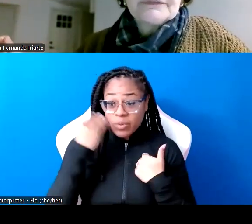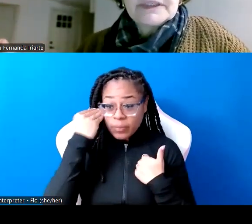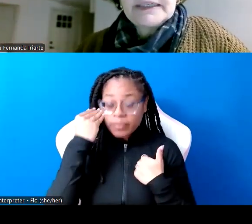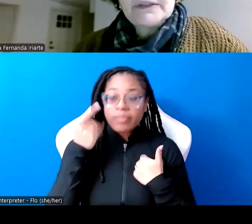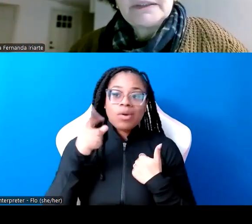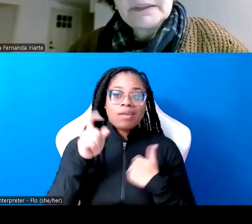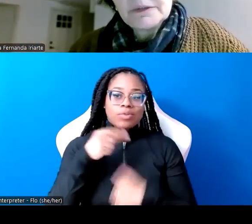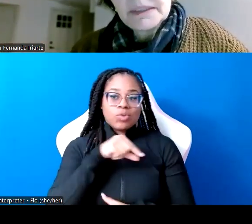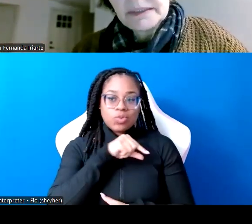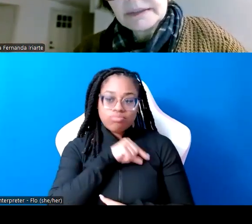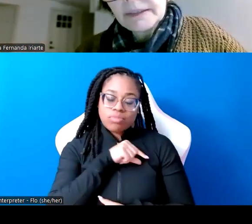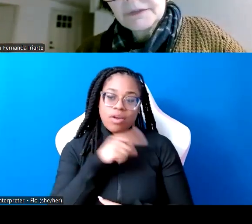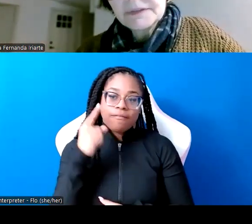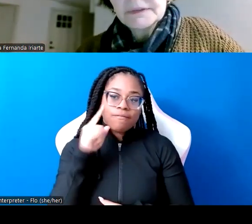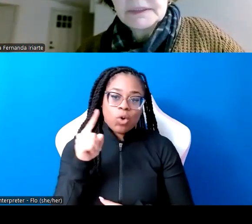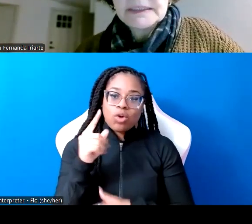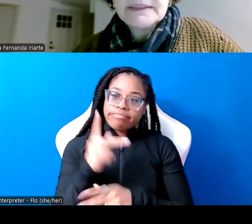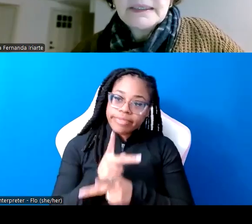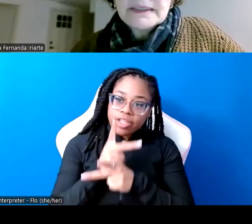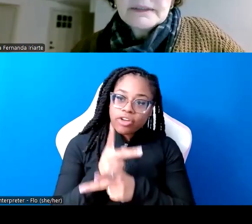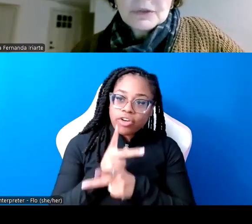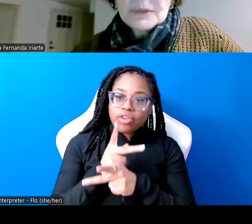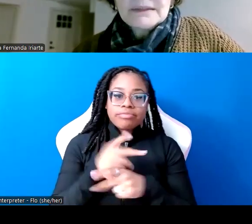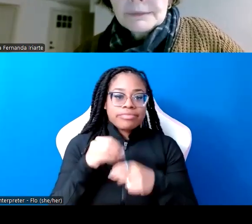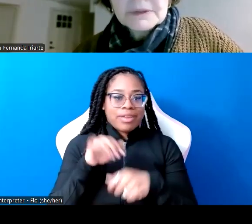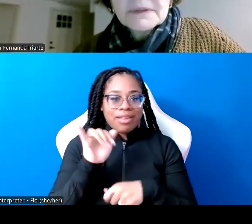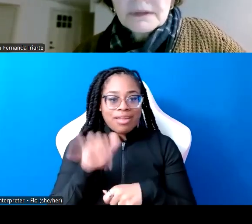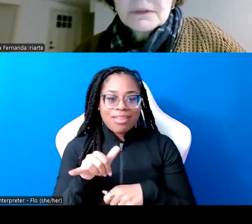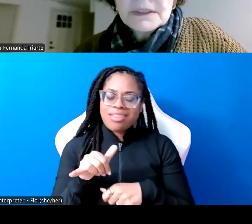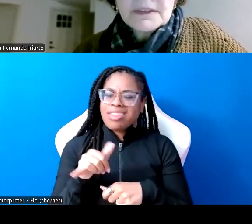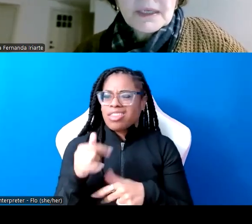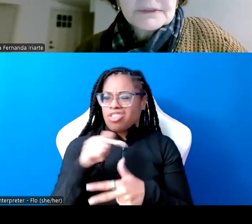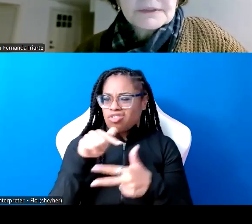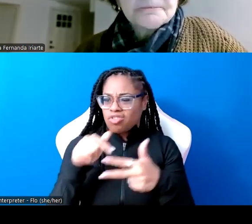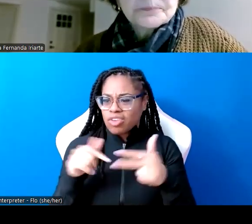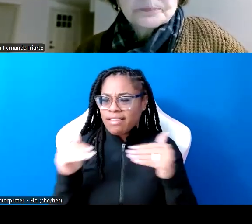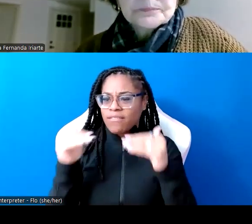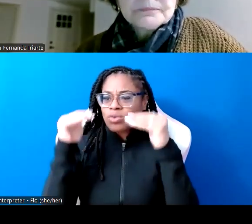for care in an intermediate care facility. There are three levels in the DD waiver.